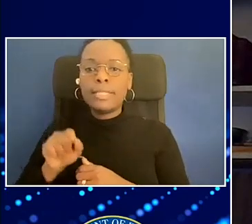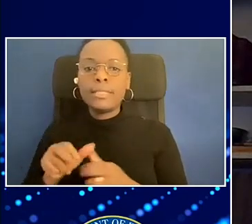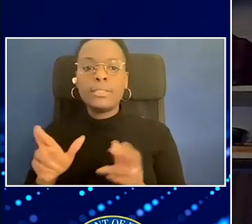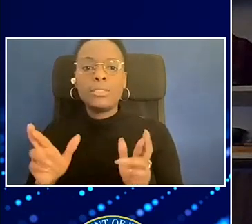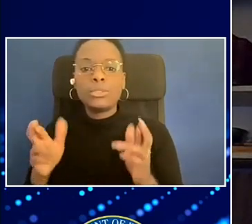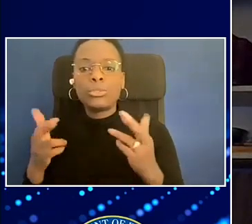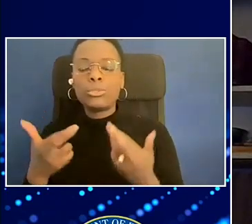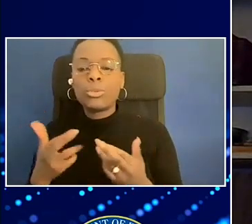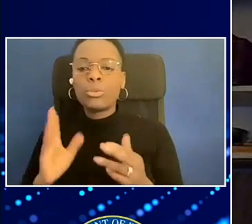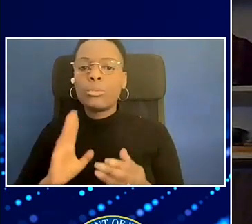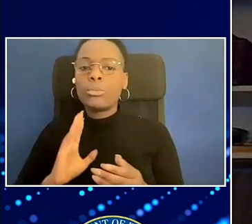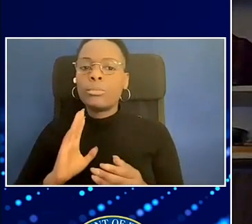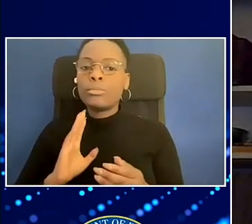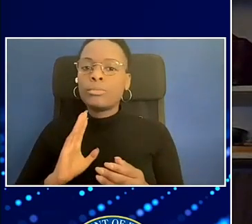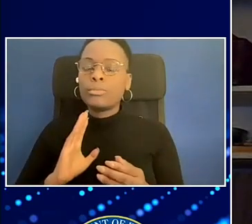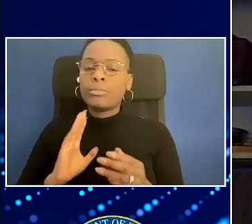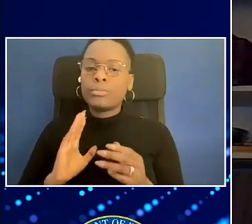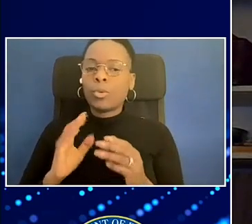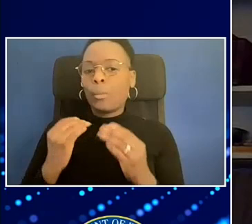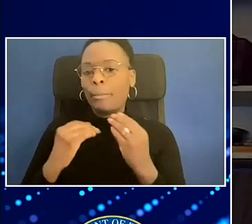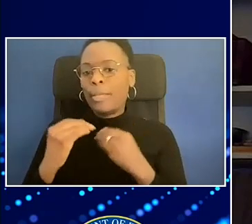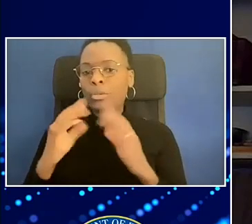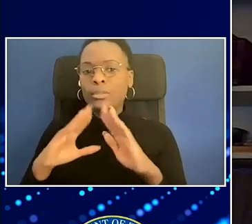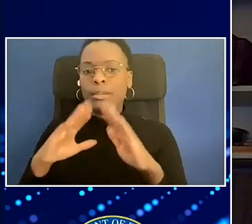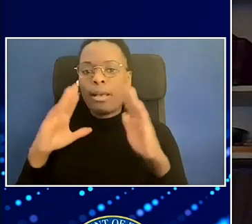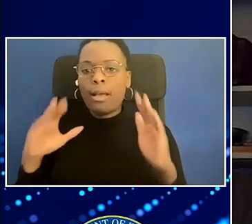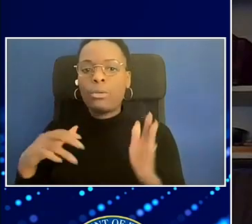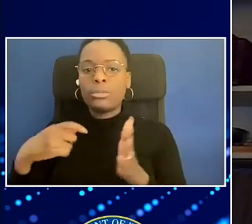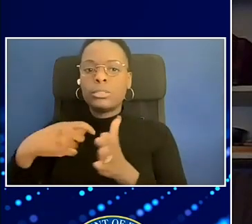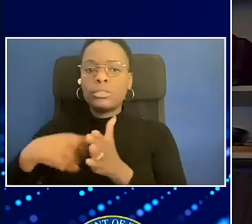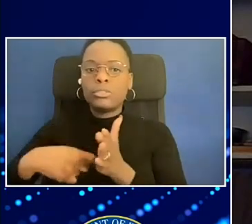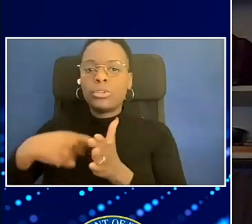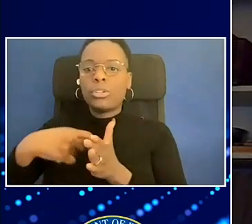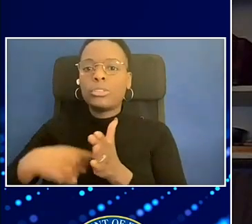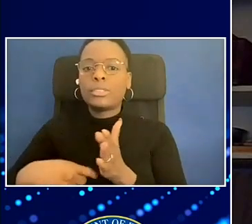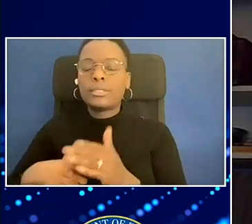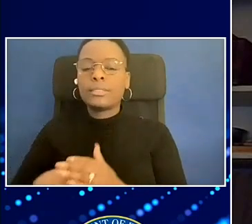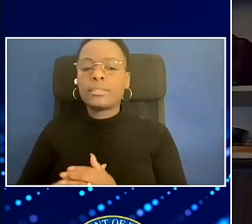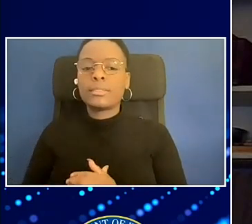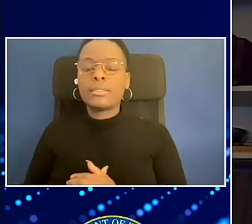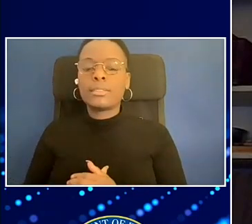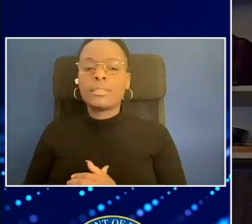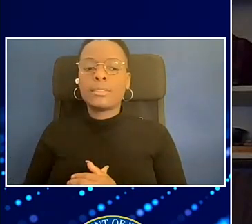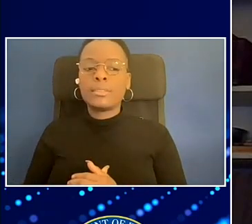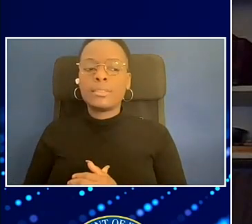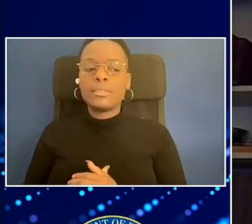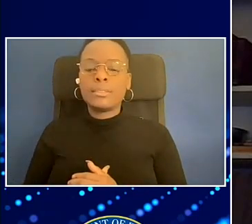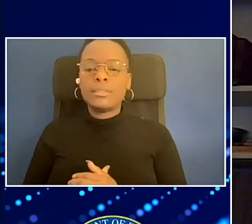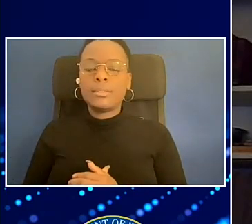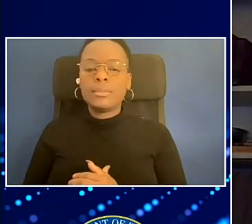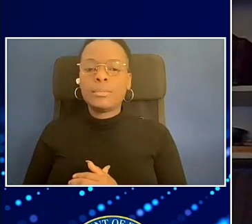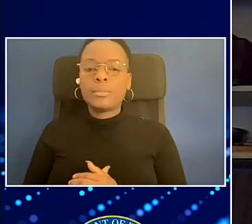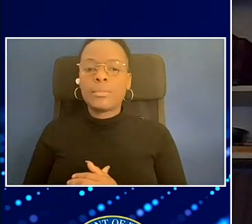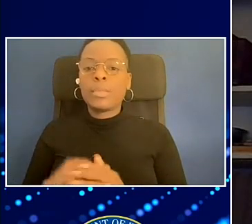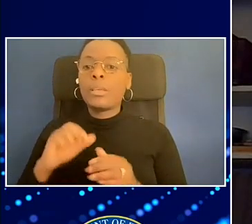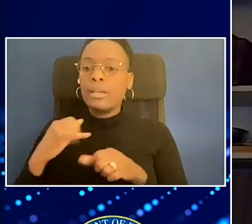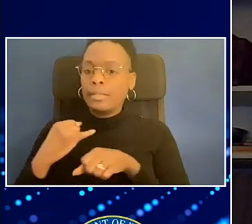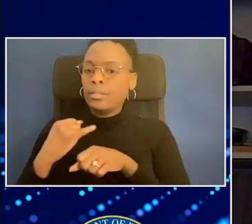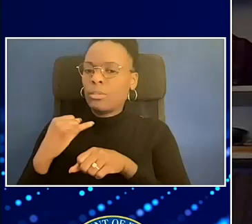meals and housing charges, that are- those can be- those are institutional charges for which the school does not have to seek